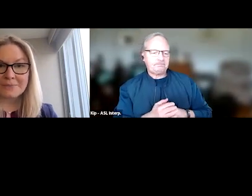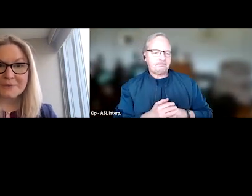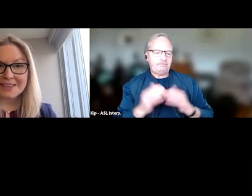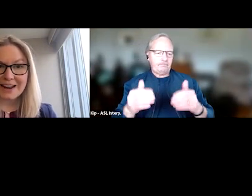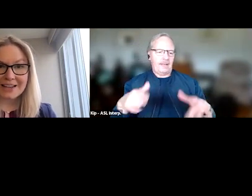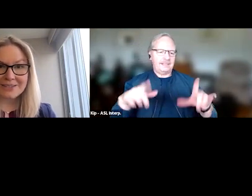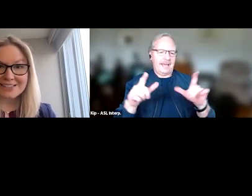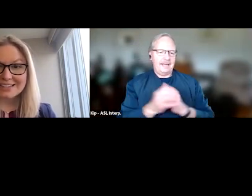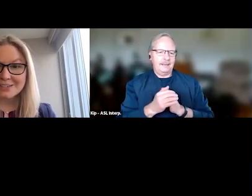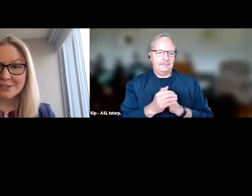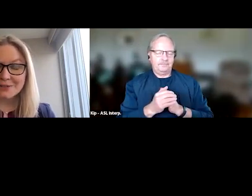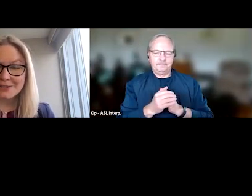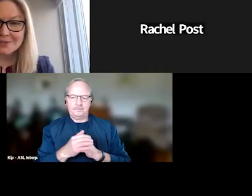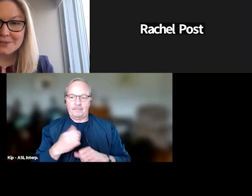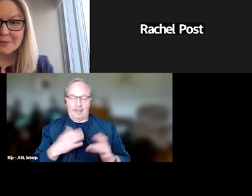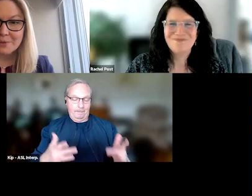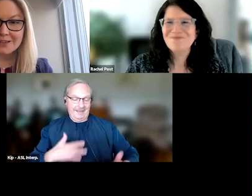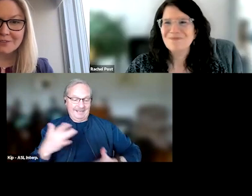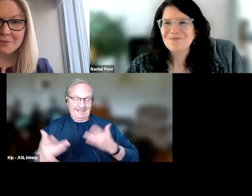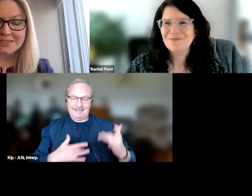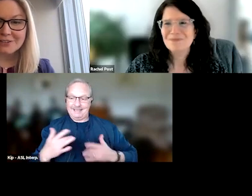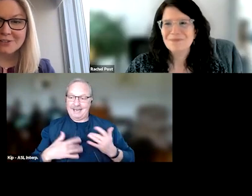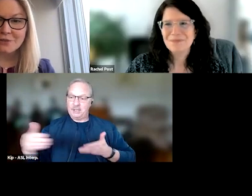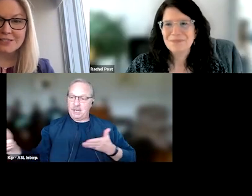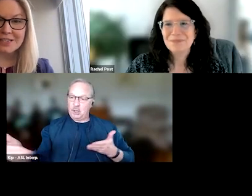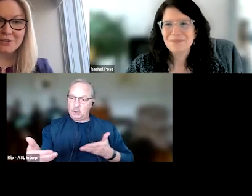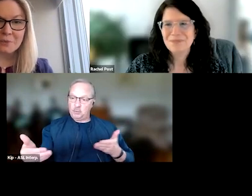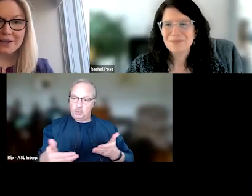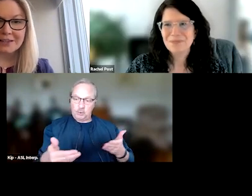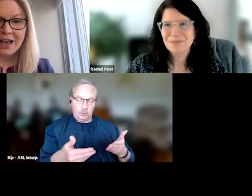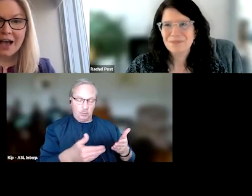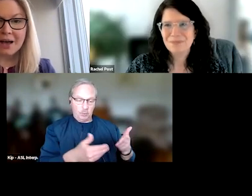So with that, I am excited to introduce the panel of presenters for Session 1.